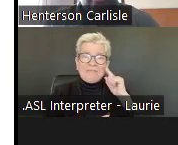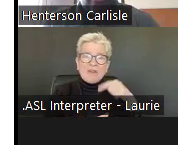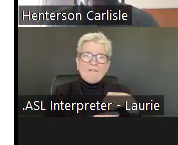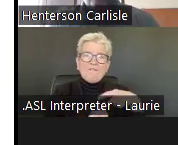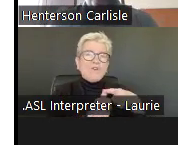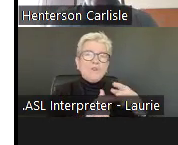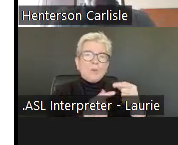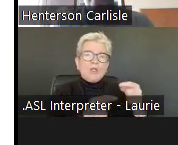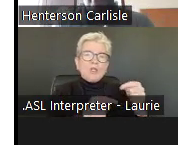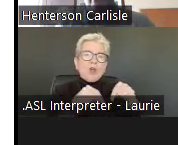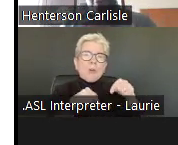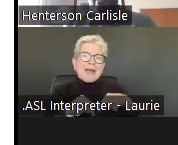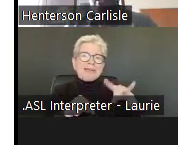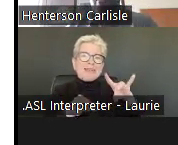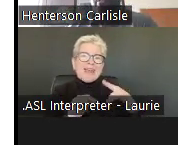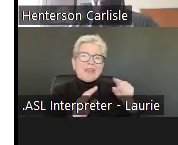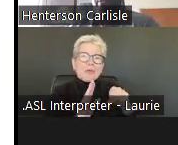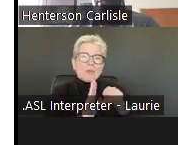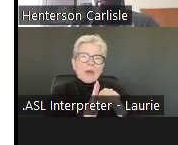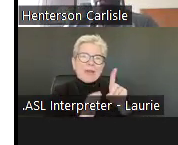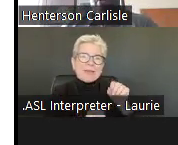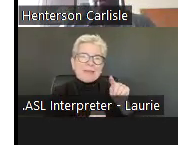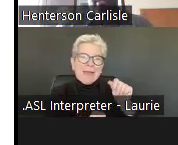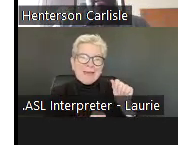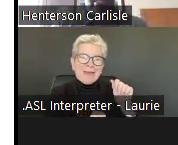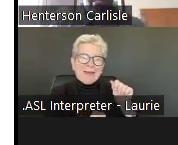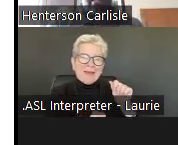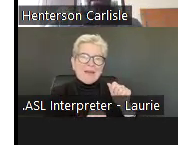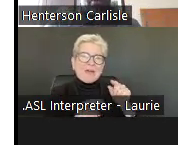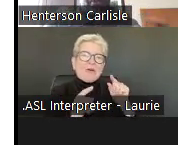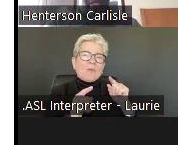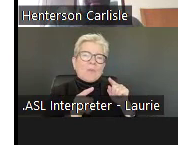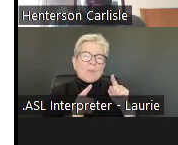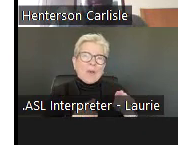so you want to look at that you want to know when you're building orientations who's coming into